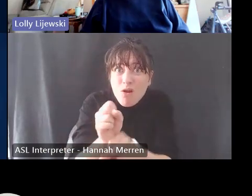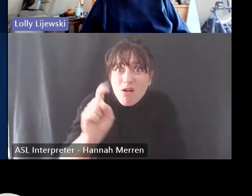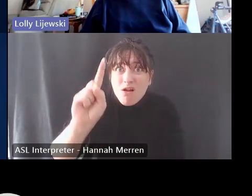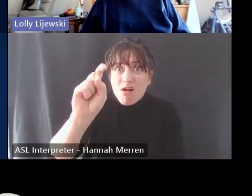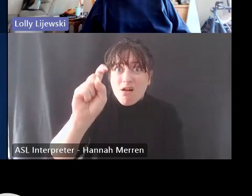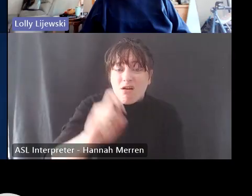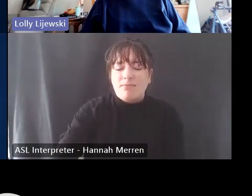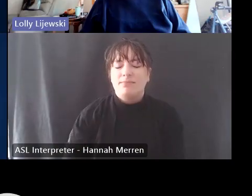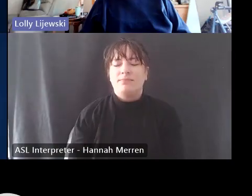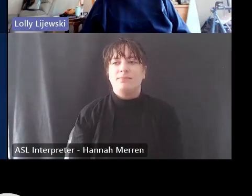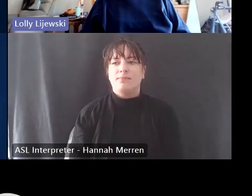The answer is yes.